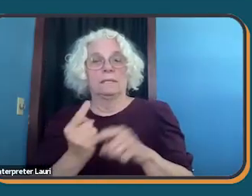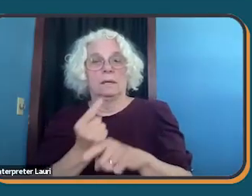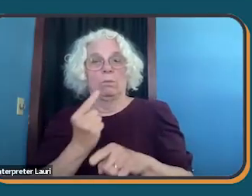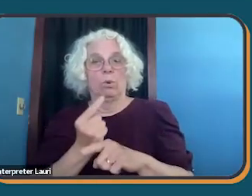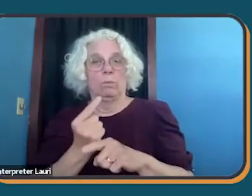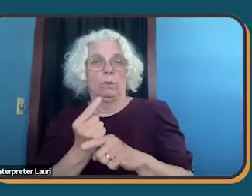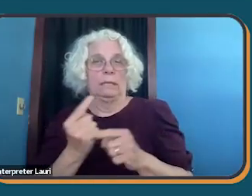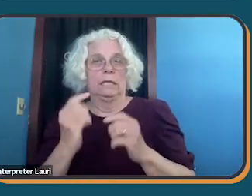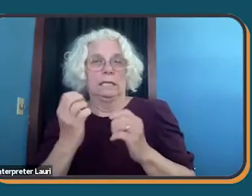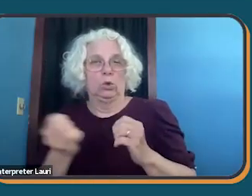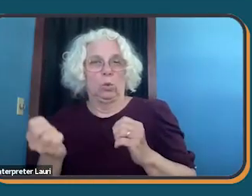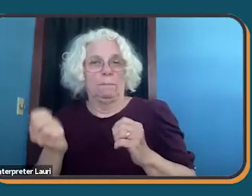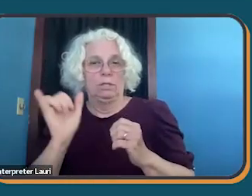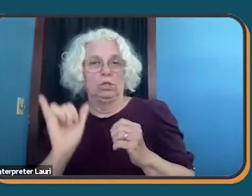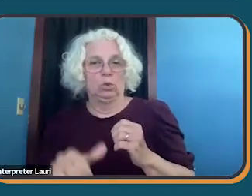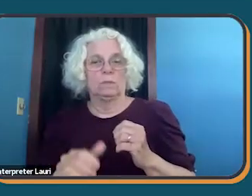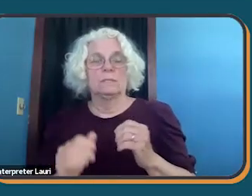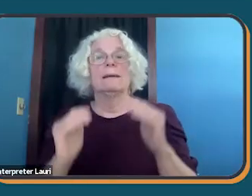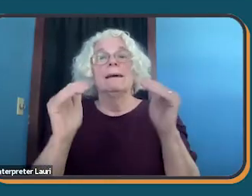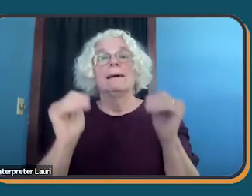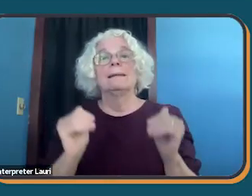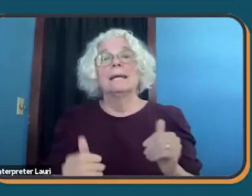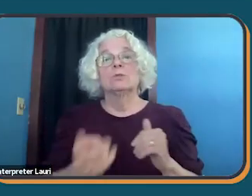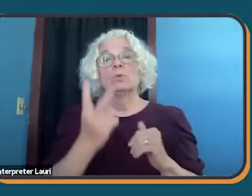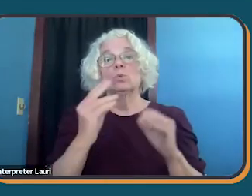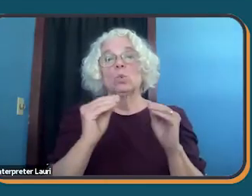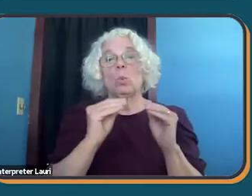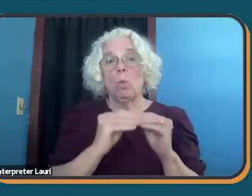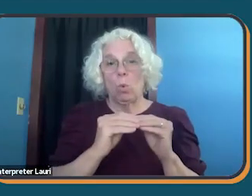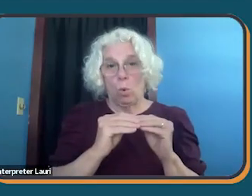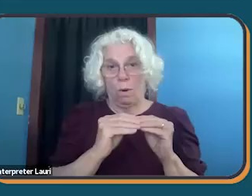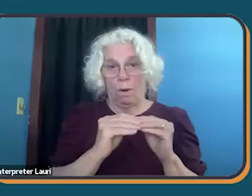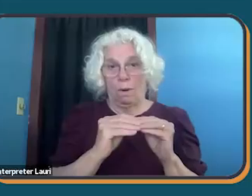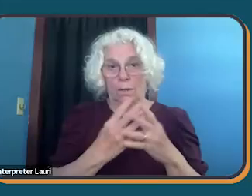These next ones involve more invasive physical examinations,